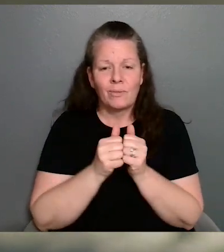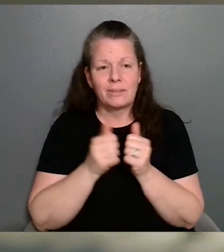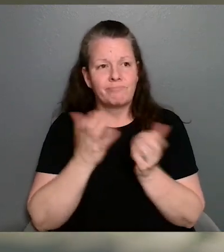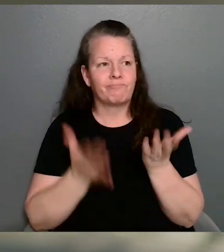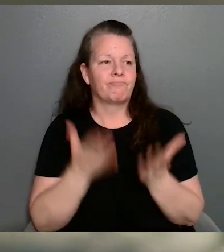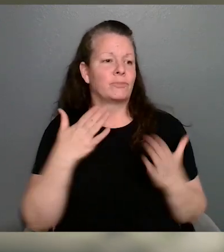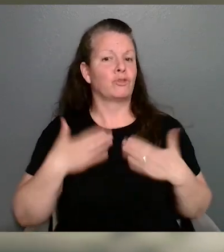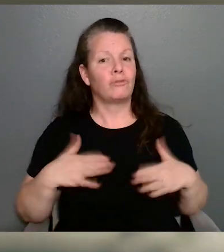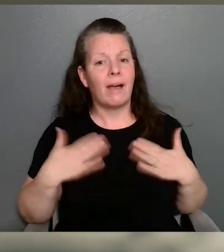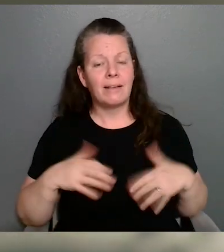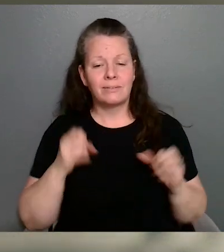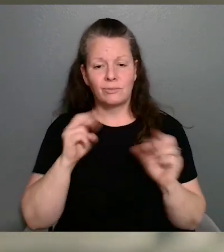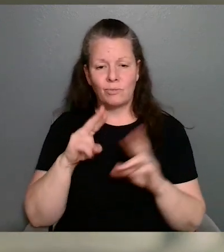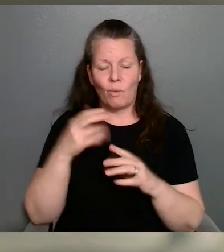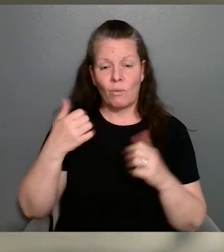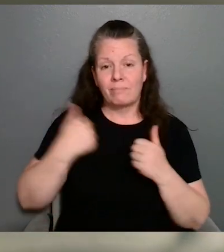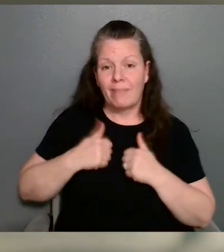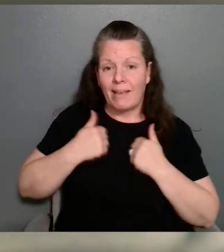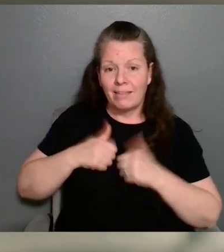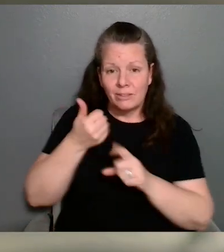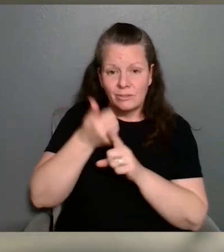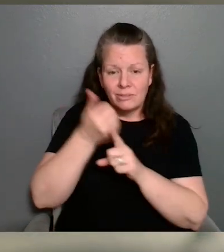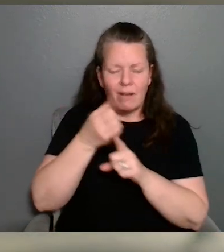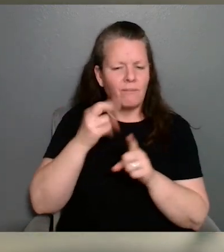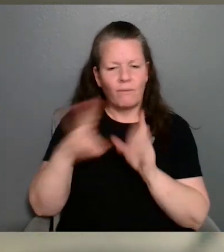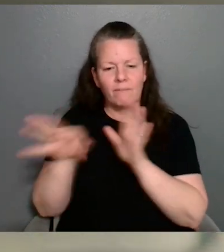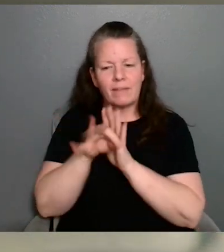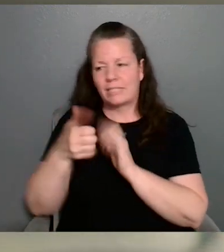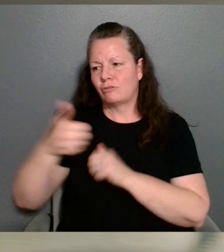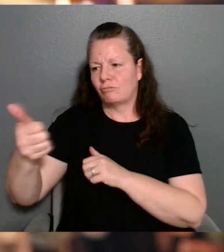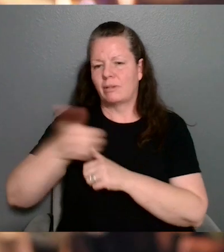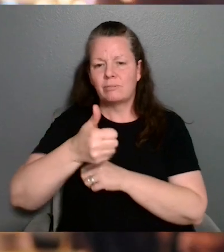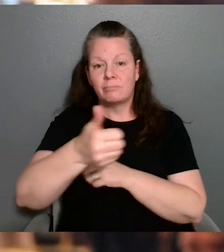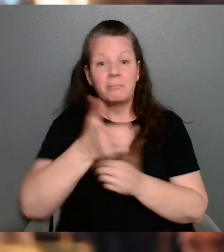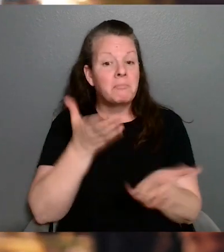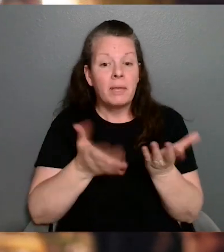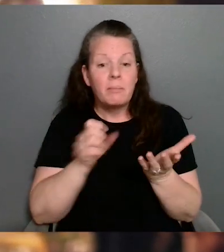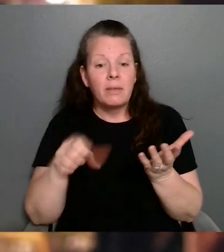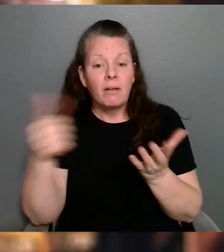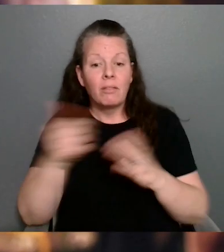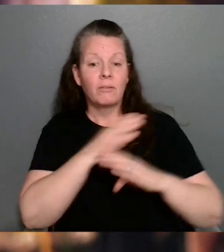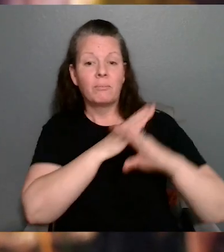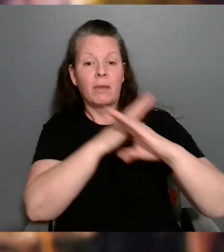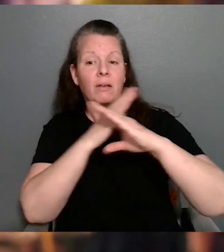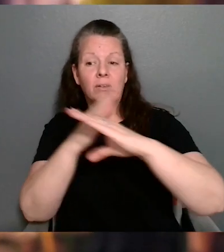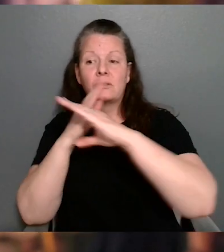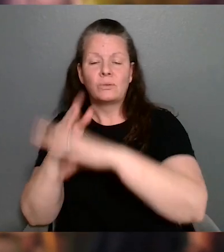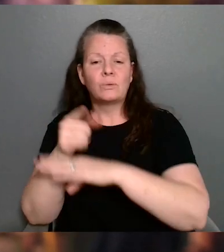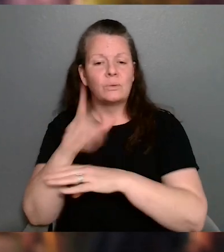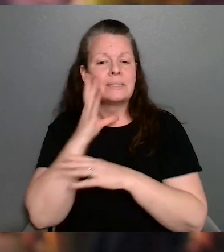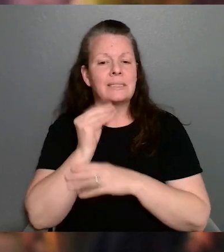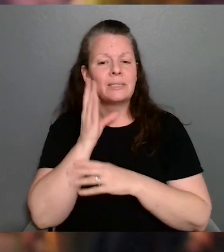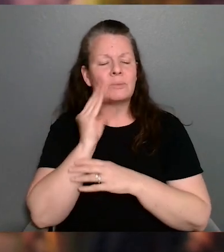maybe with getting dressed, or bathing, or finding transportation. Maybe there are other barriers you experience that make it hard to do